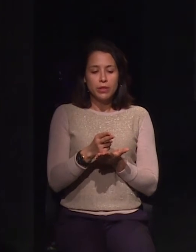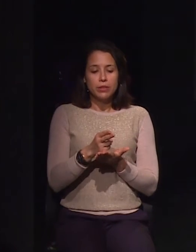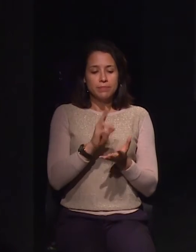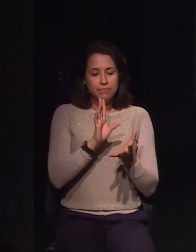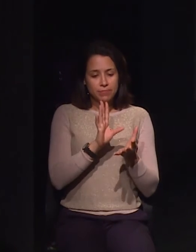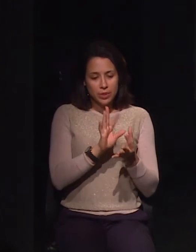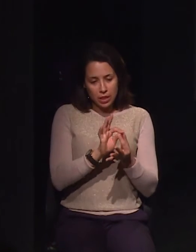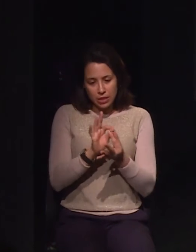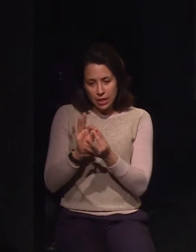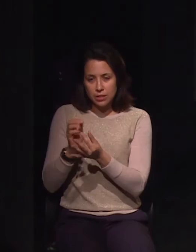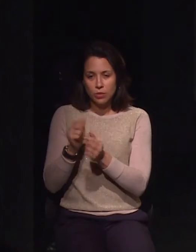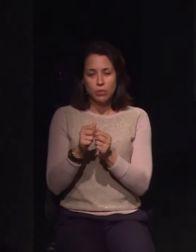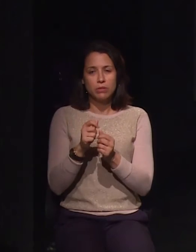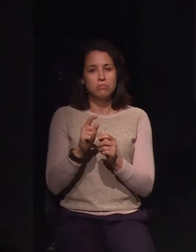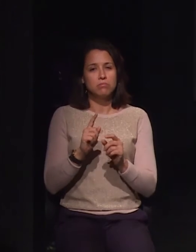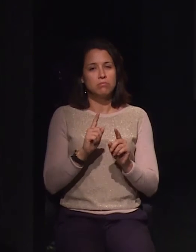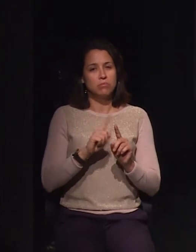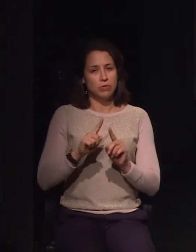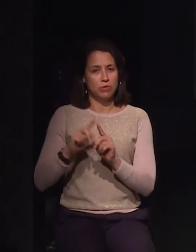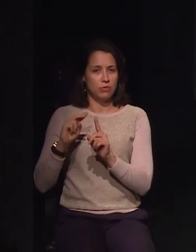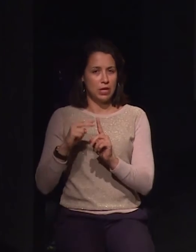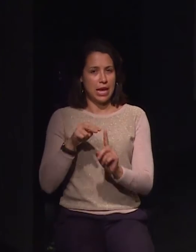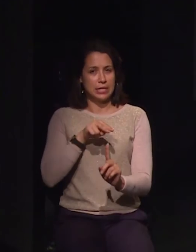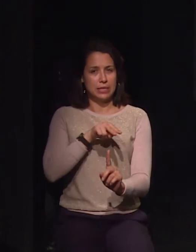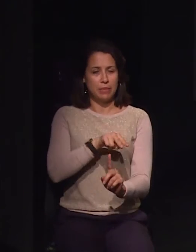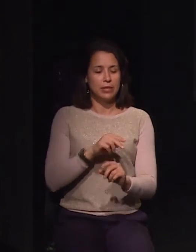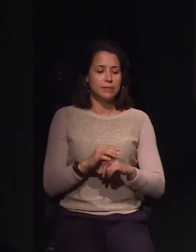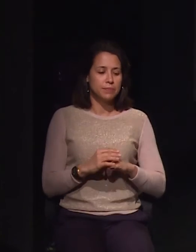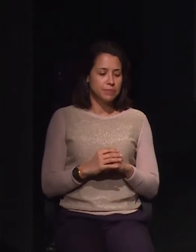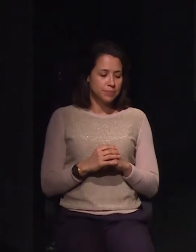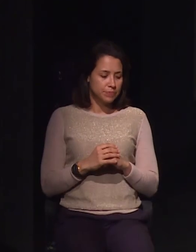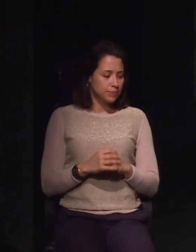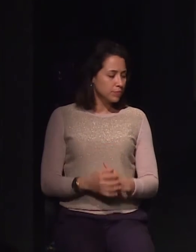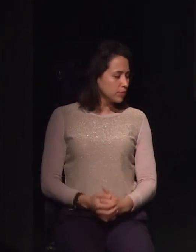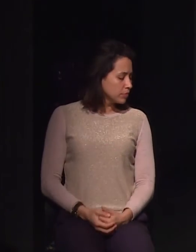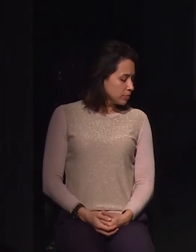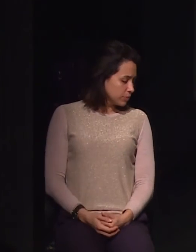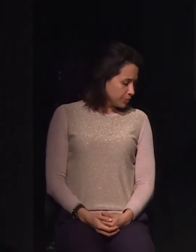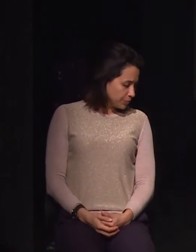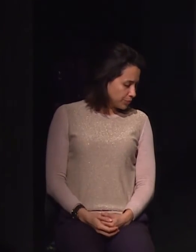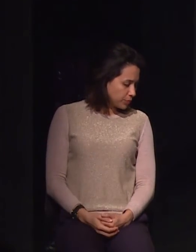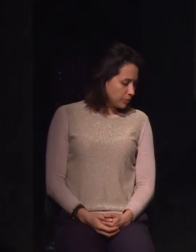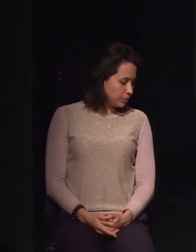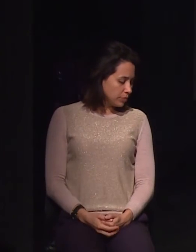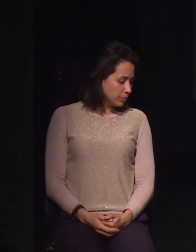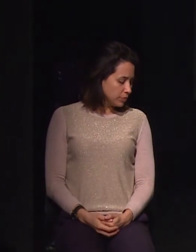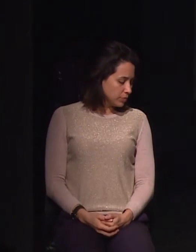where I found hope today within the world of the arts in that it touches on not only